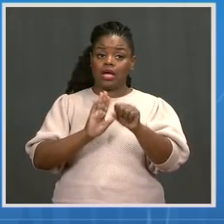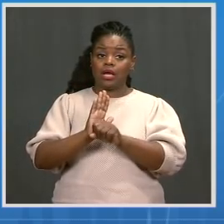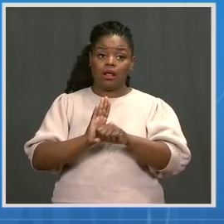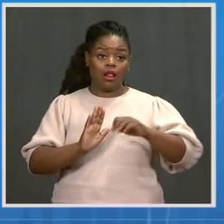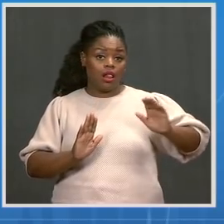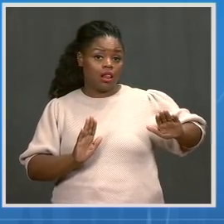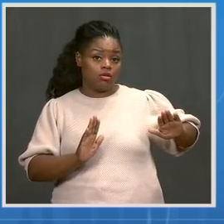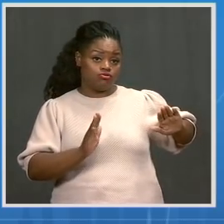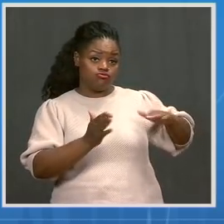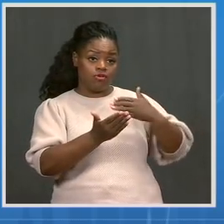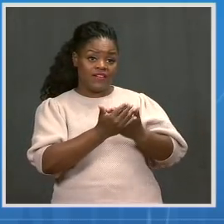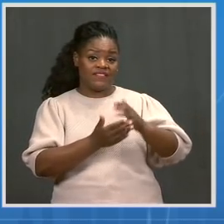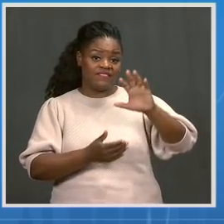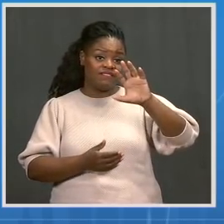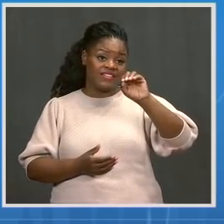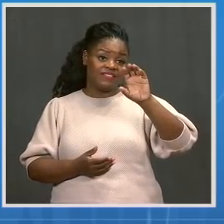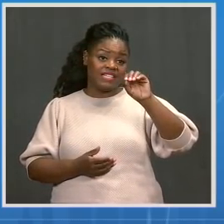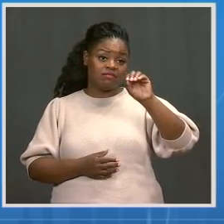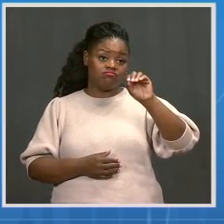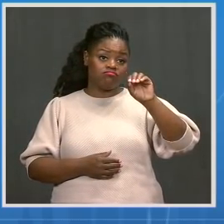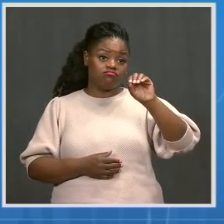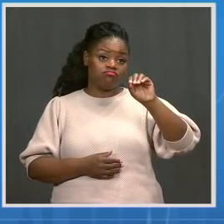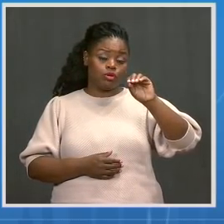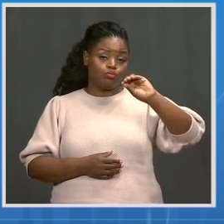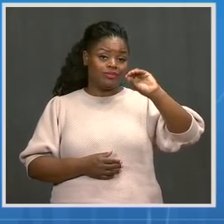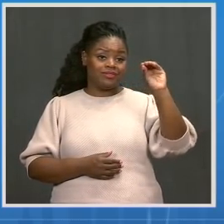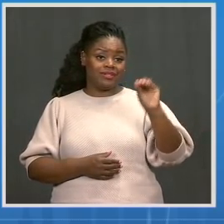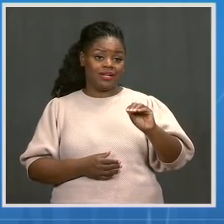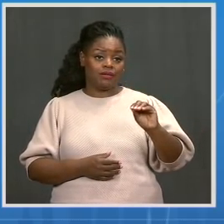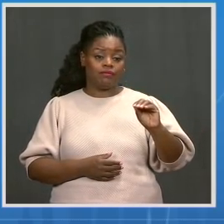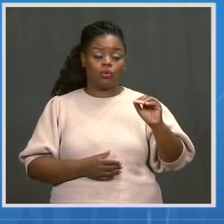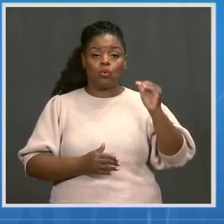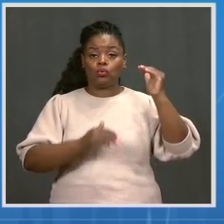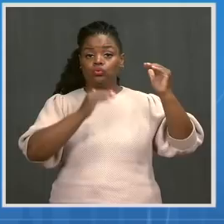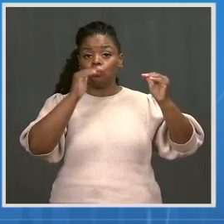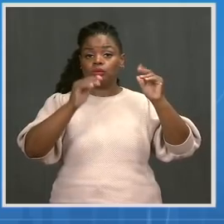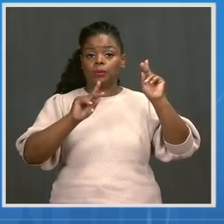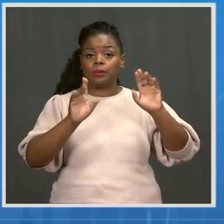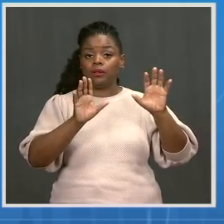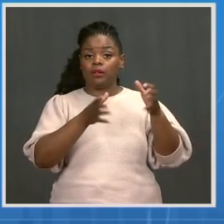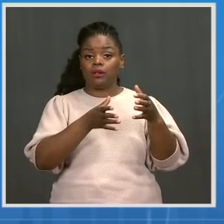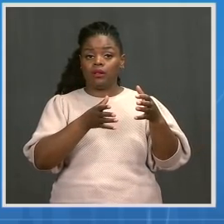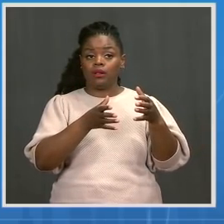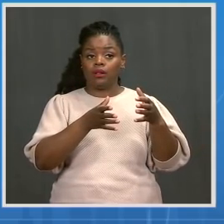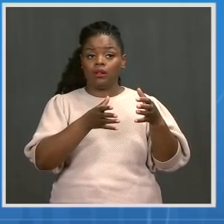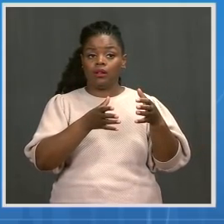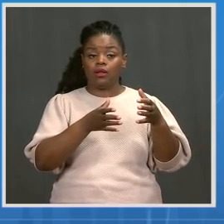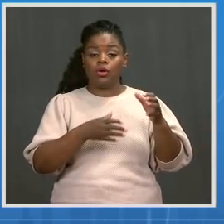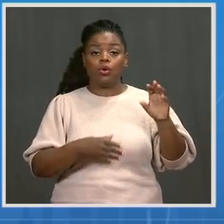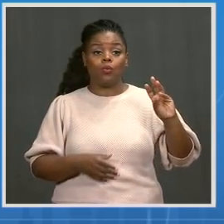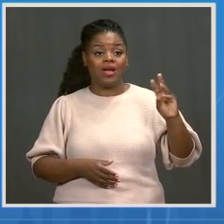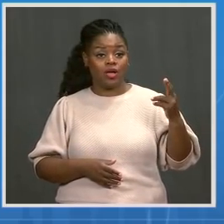of their adult population yet, vaccinated: Is the White House looking at a different approach to those states? Is there --